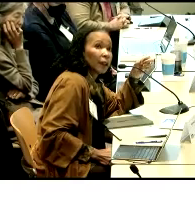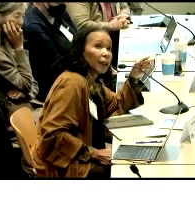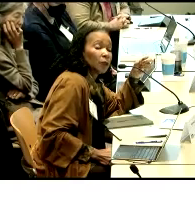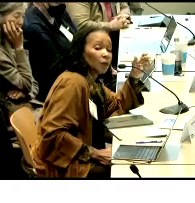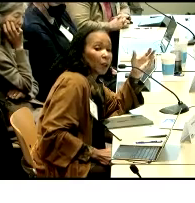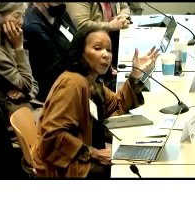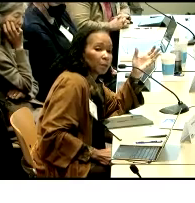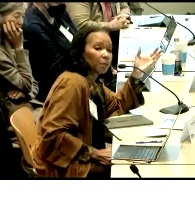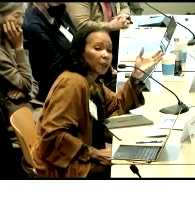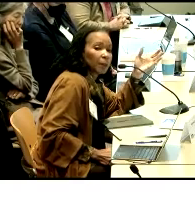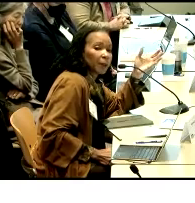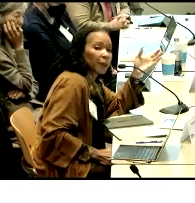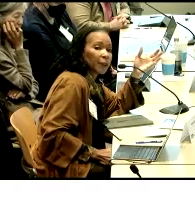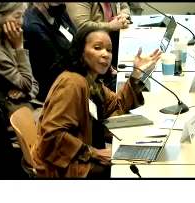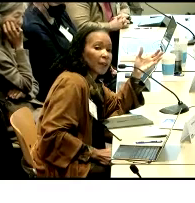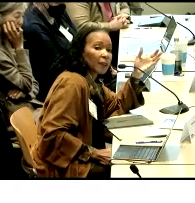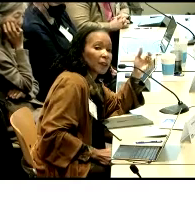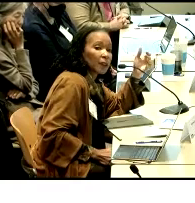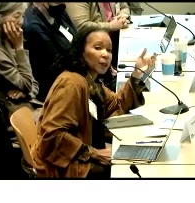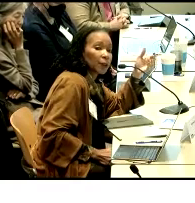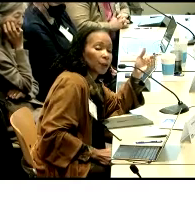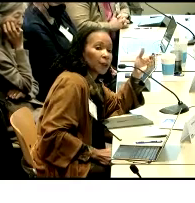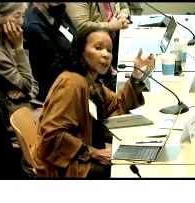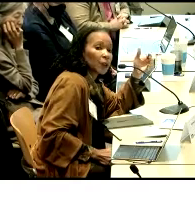and one of the biggest barriers is obviously the resources.